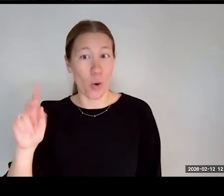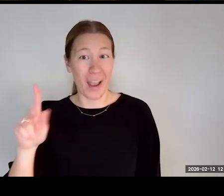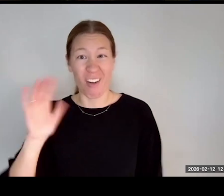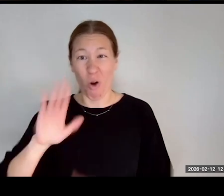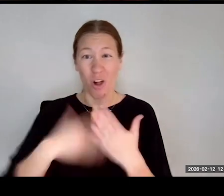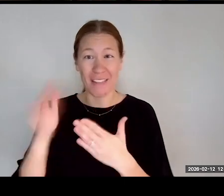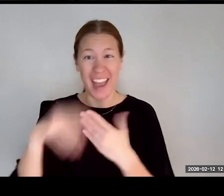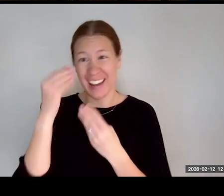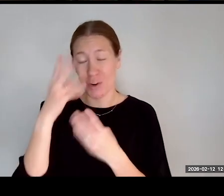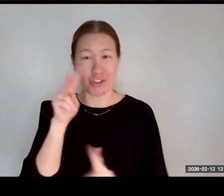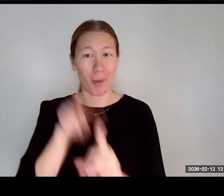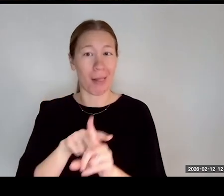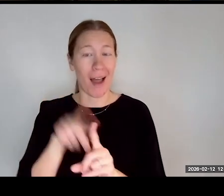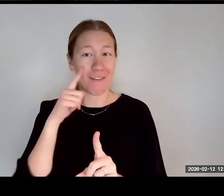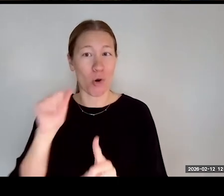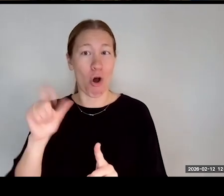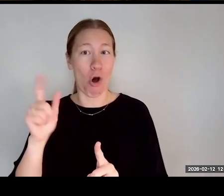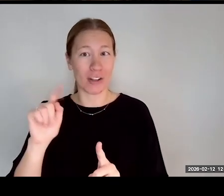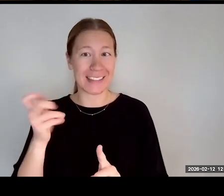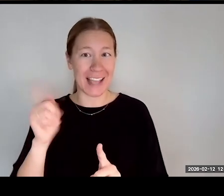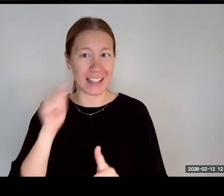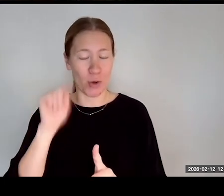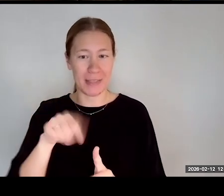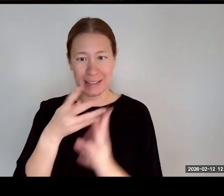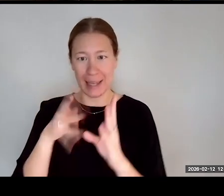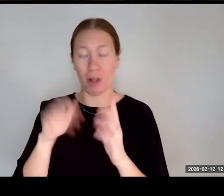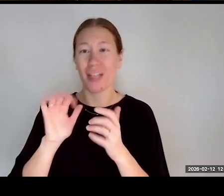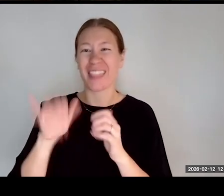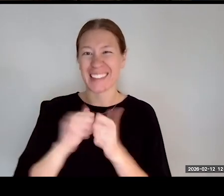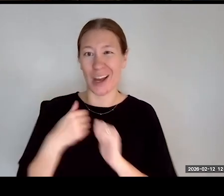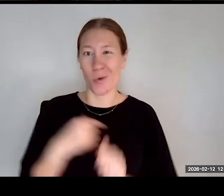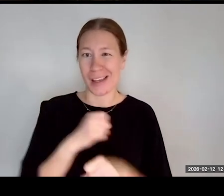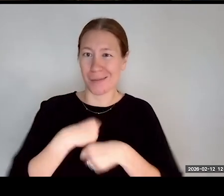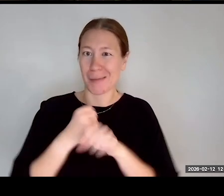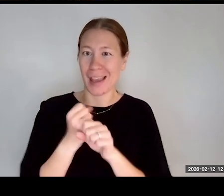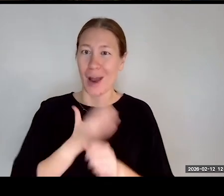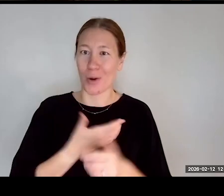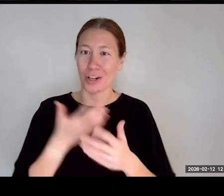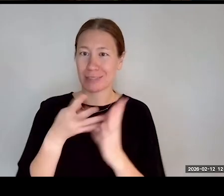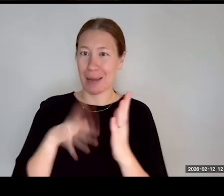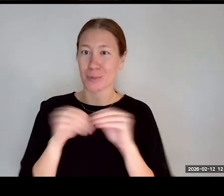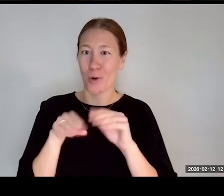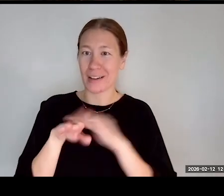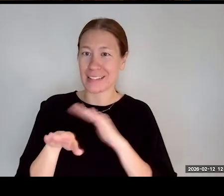in the background for this table. So that's how we make our tables more accessible. All right, we're 12:54.